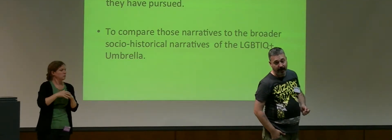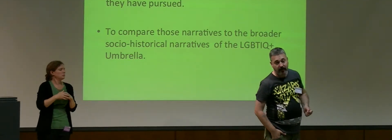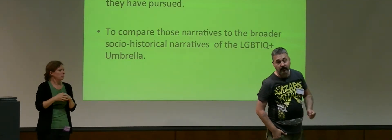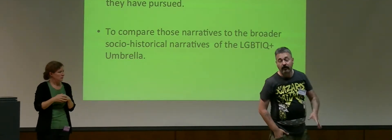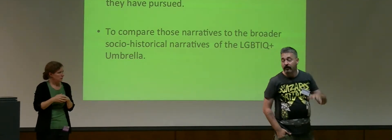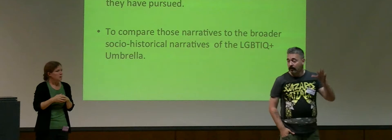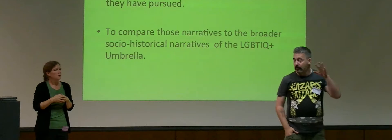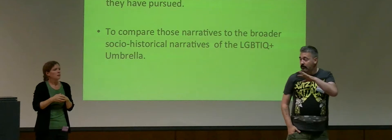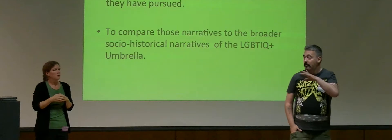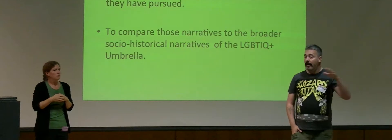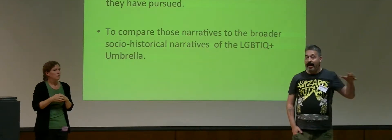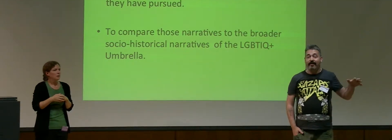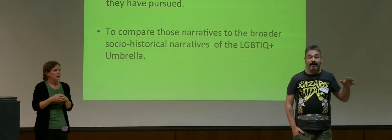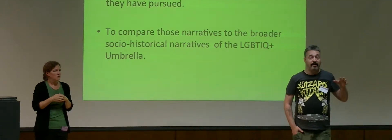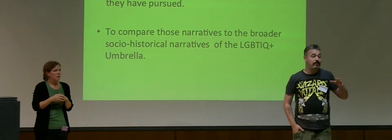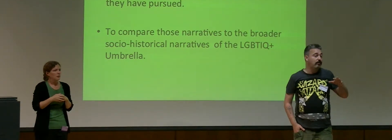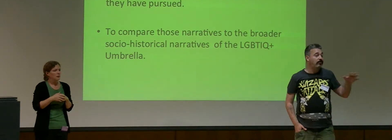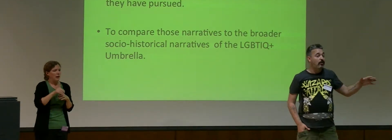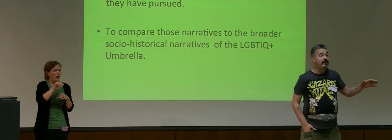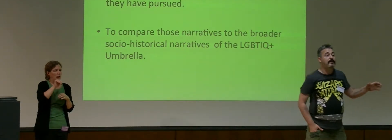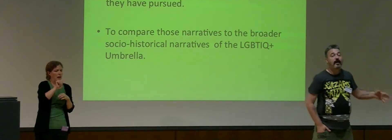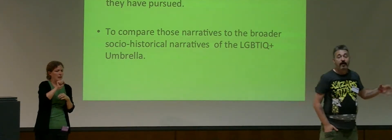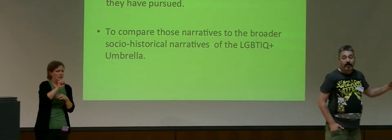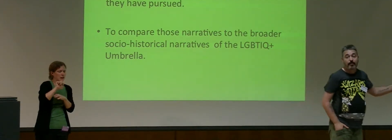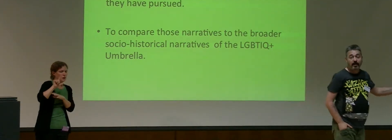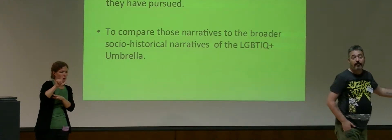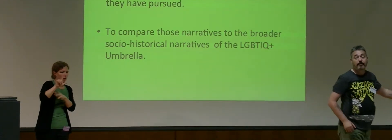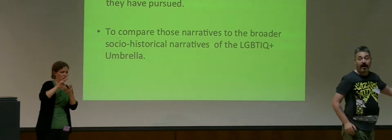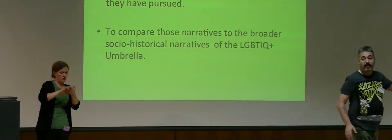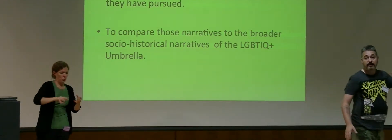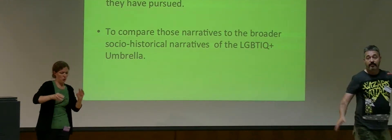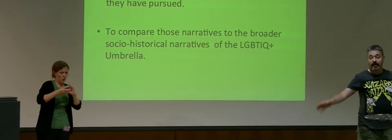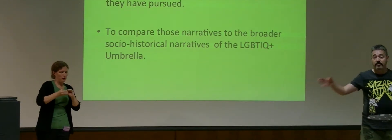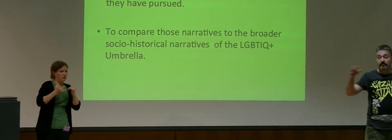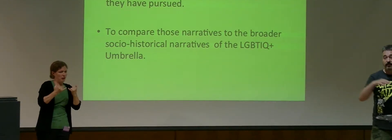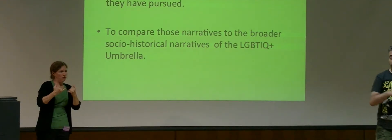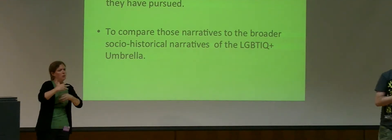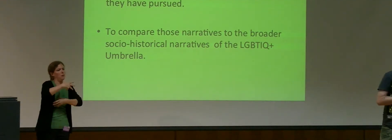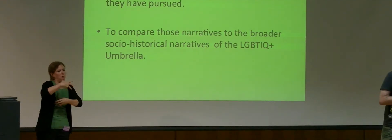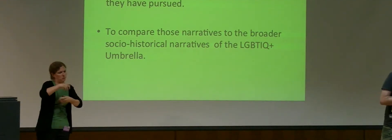okay. Asexual stories are now becoming part of that.